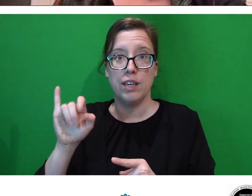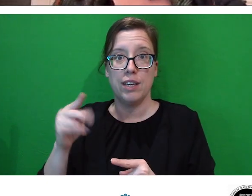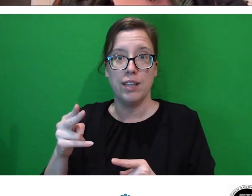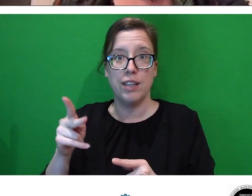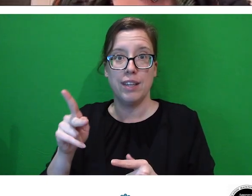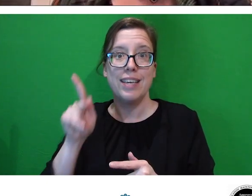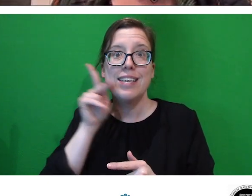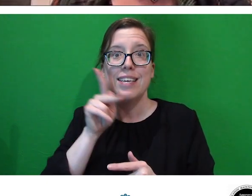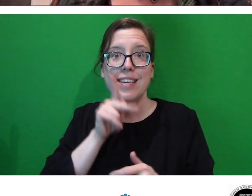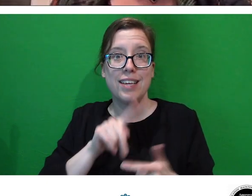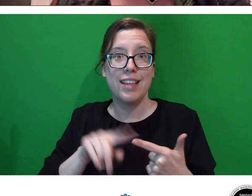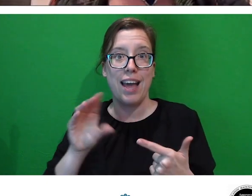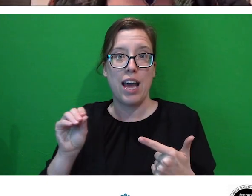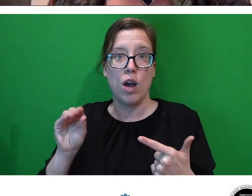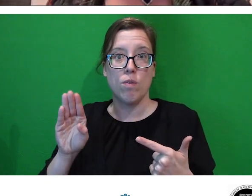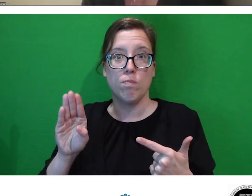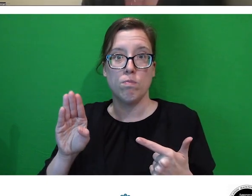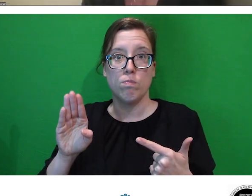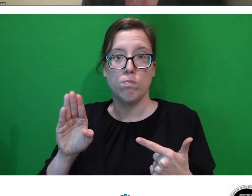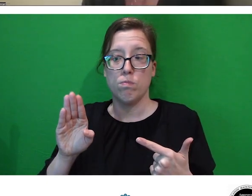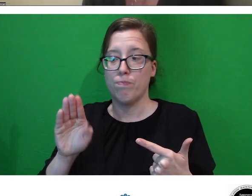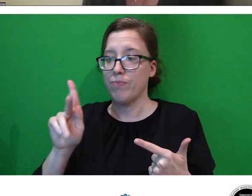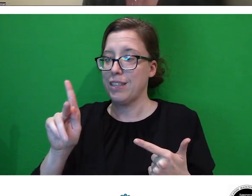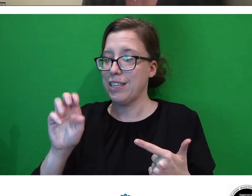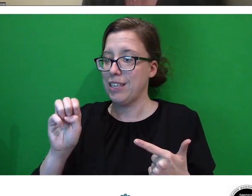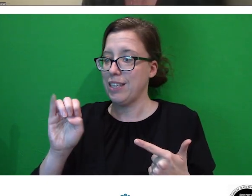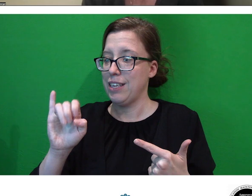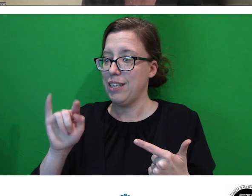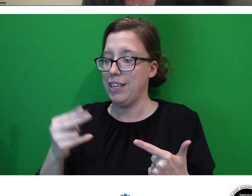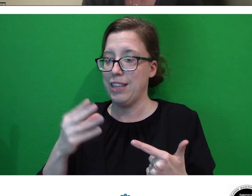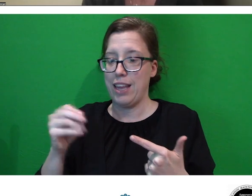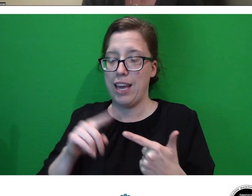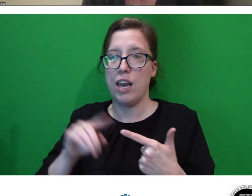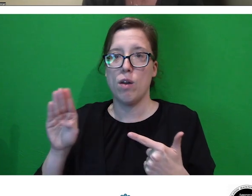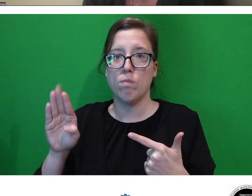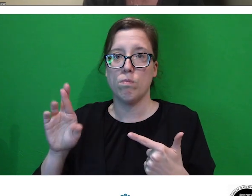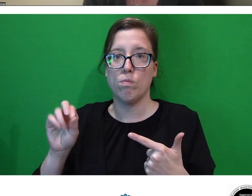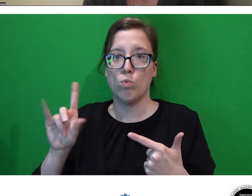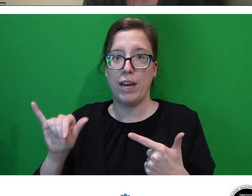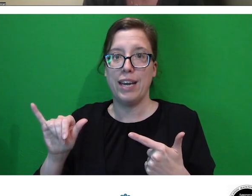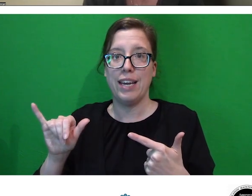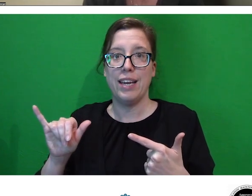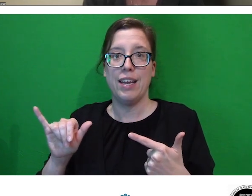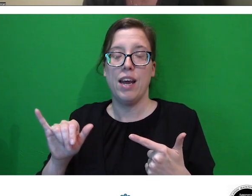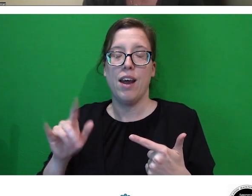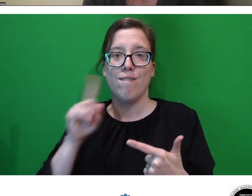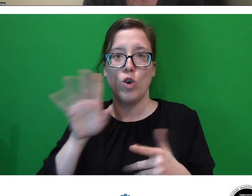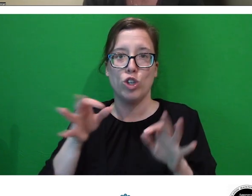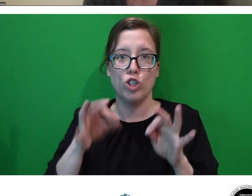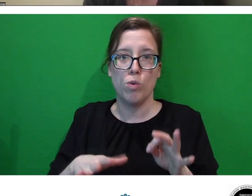Heidi, thanks for the opportunity. Appreciate it. Thank you. Heidi: Yes, of course. Thank you. And one final thank you to Keith, our Interpreter,